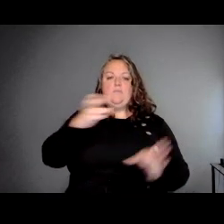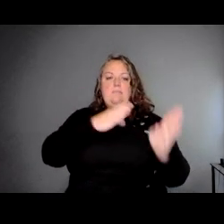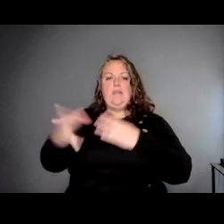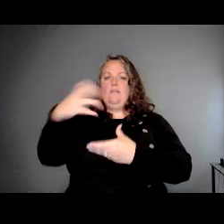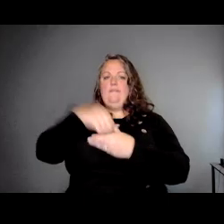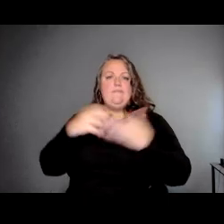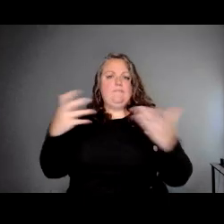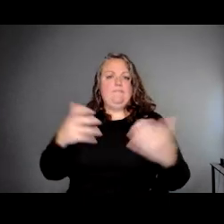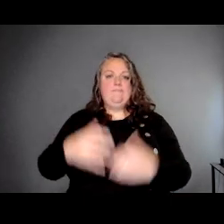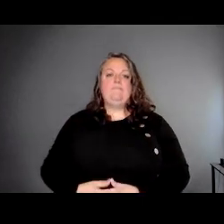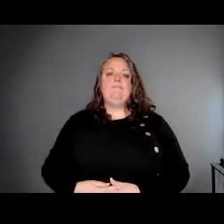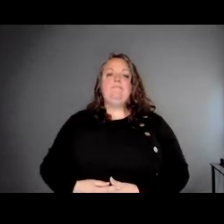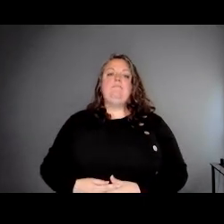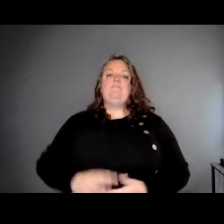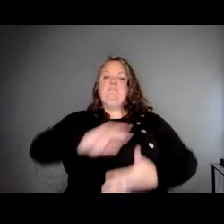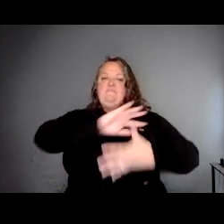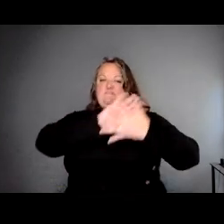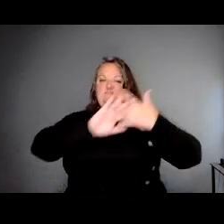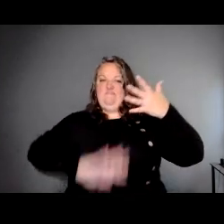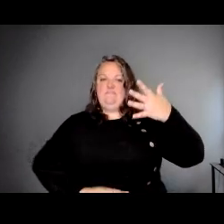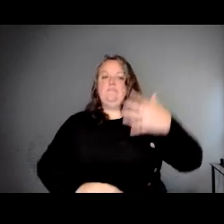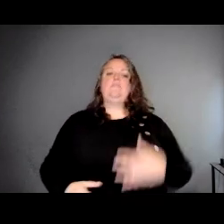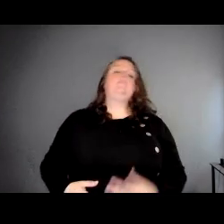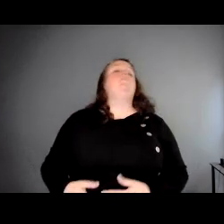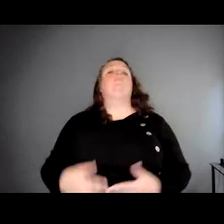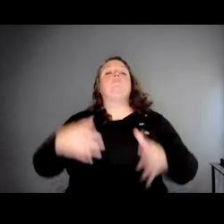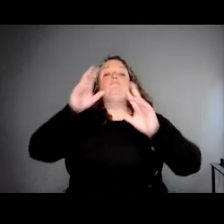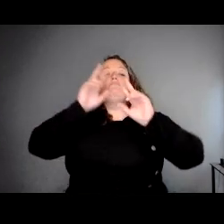The plan is developed from through this thorough evaluation. As I said,